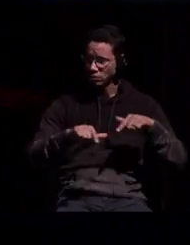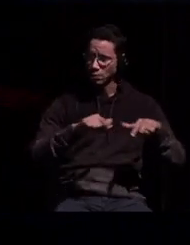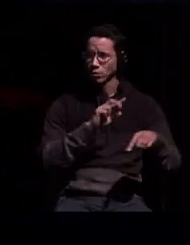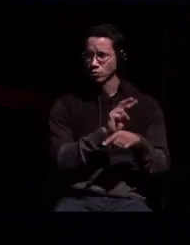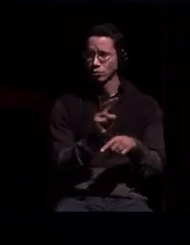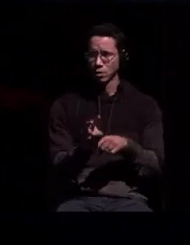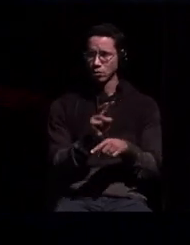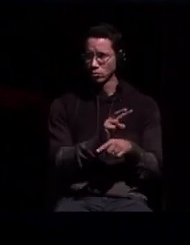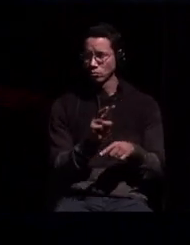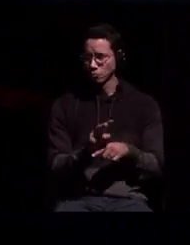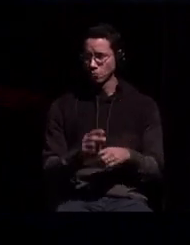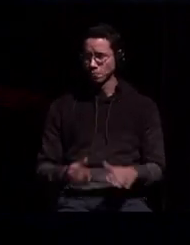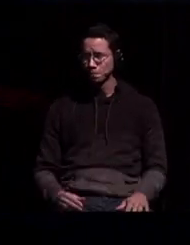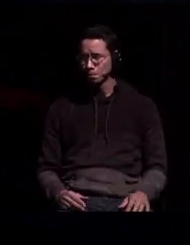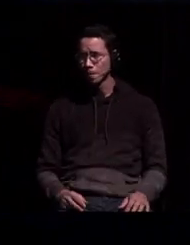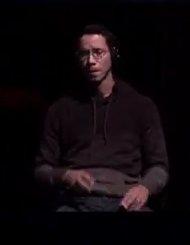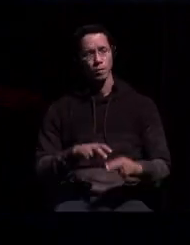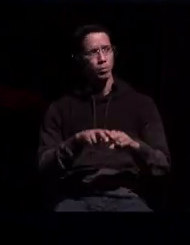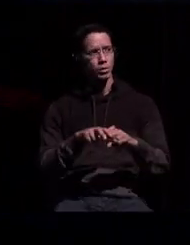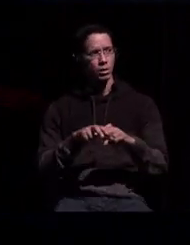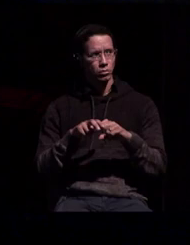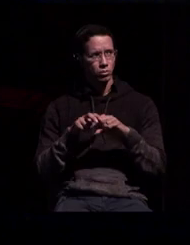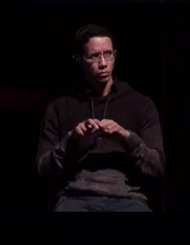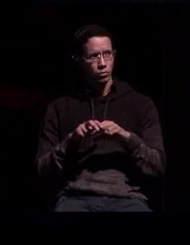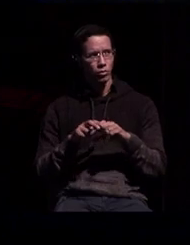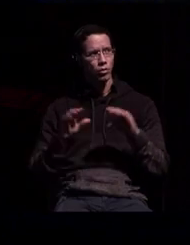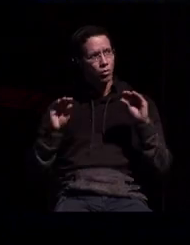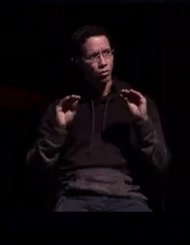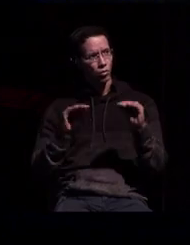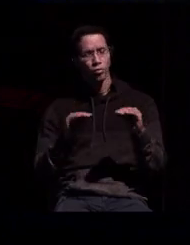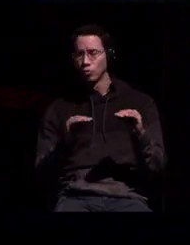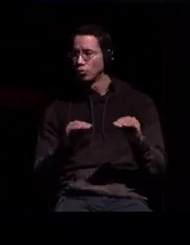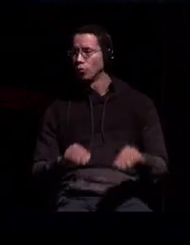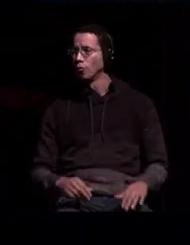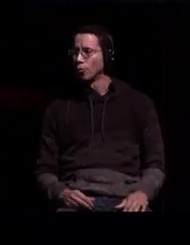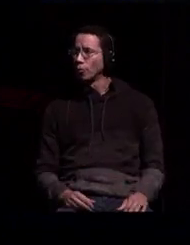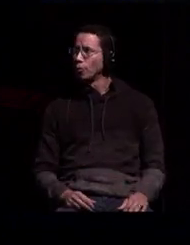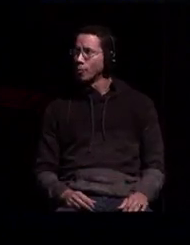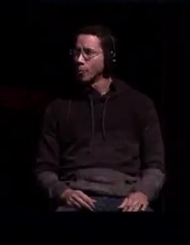So I suggest that... This situation is very serious